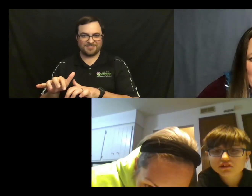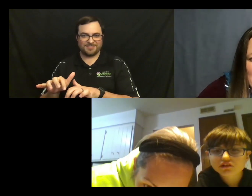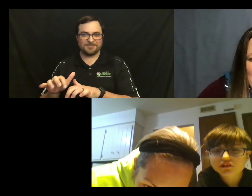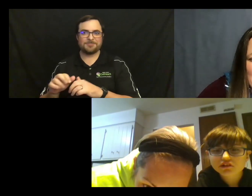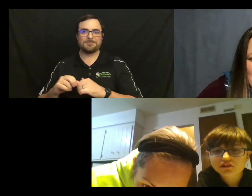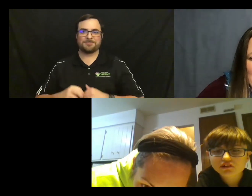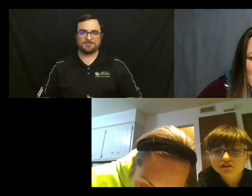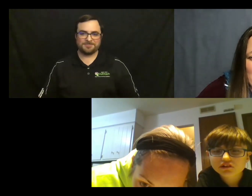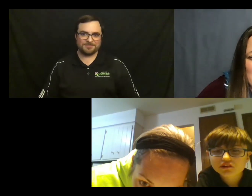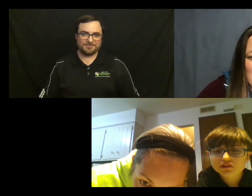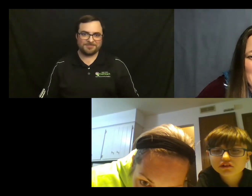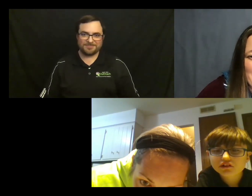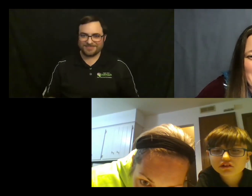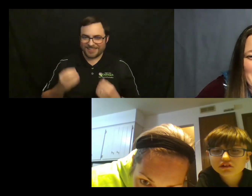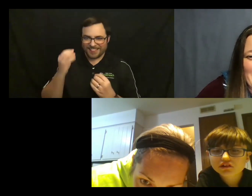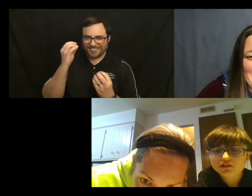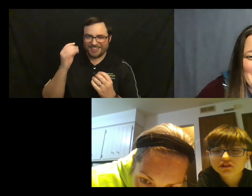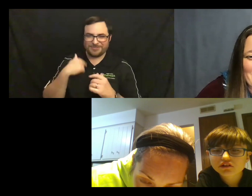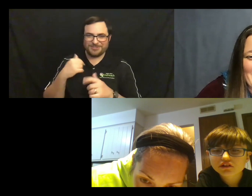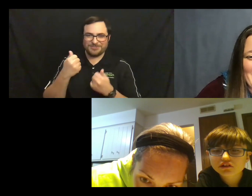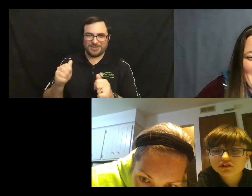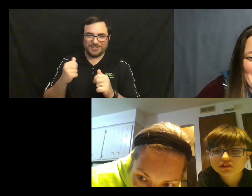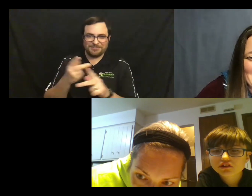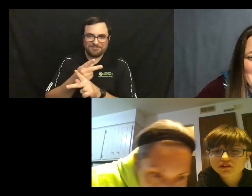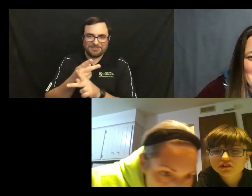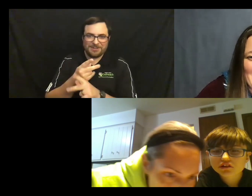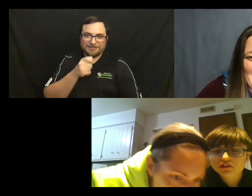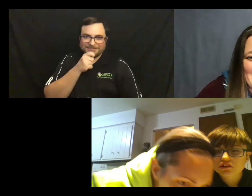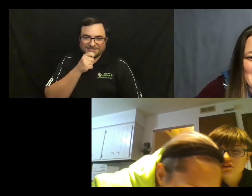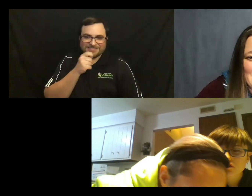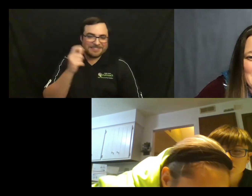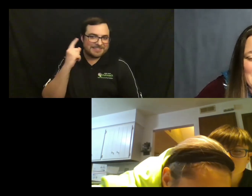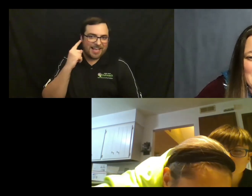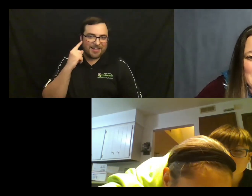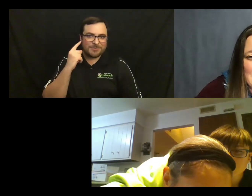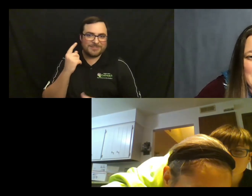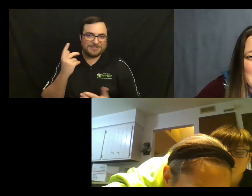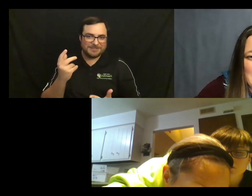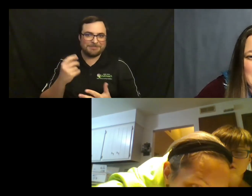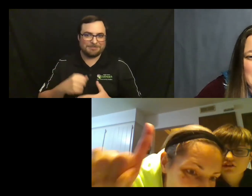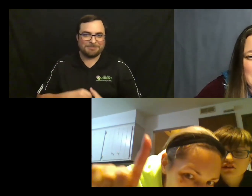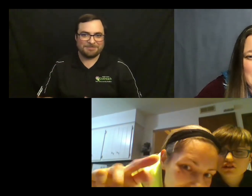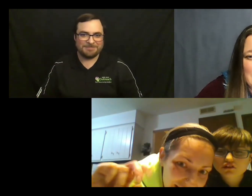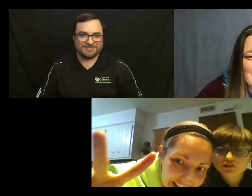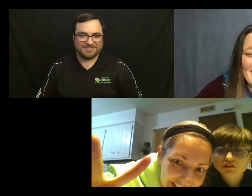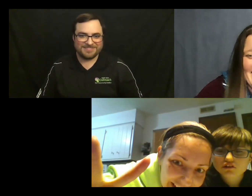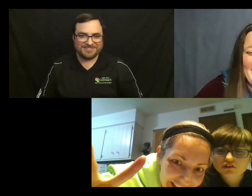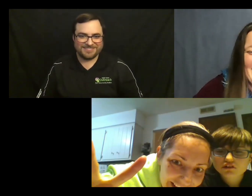I think we're just trying to figure out how to get the mic on and the sound on.